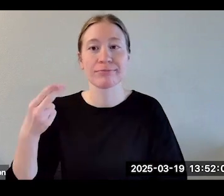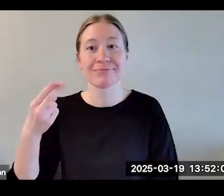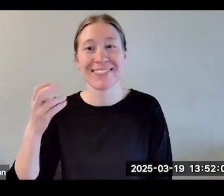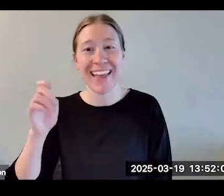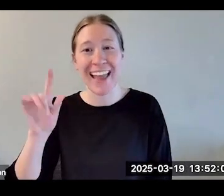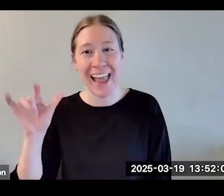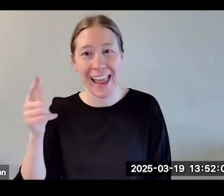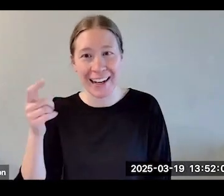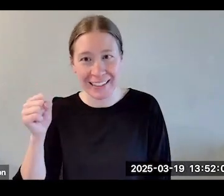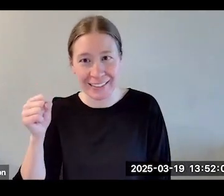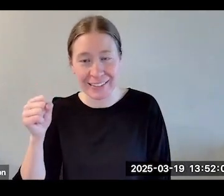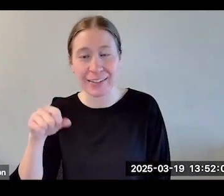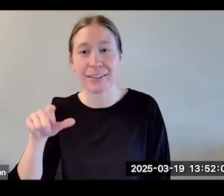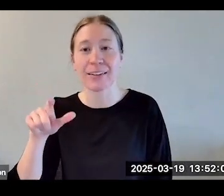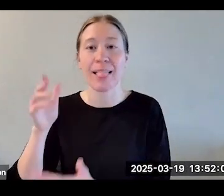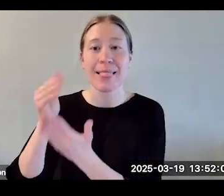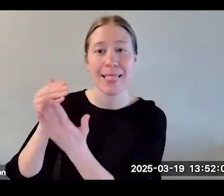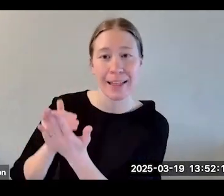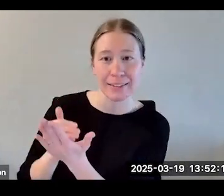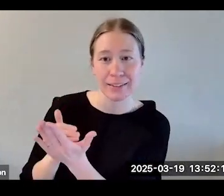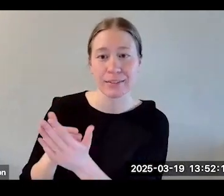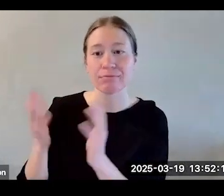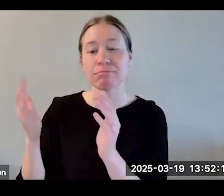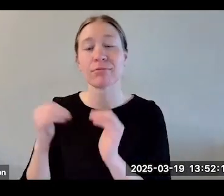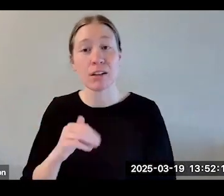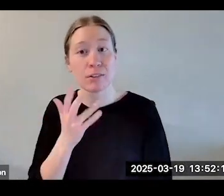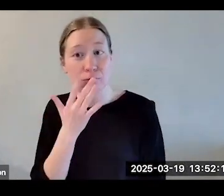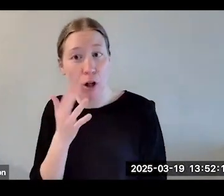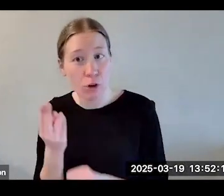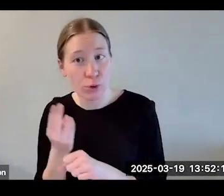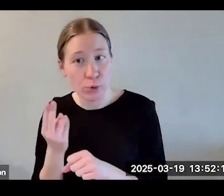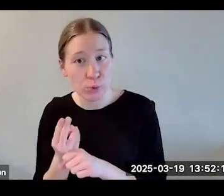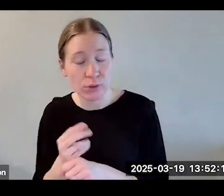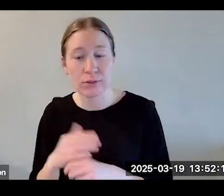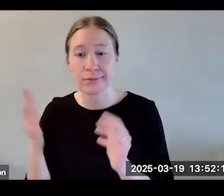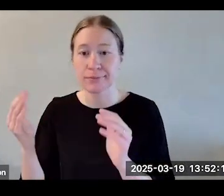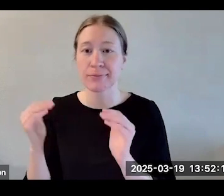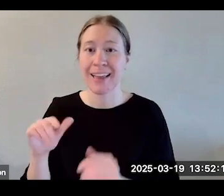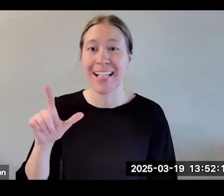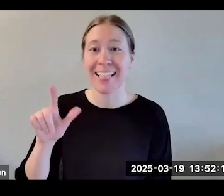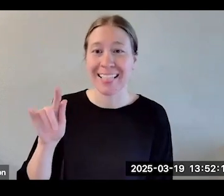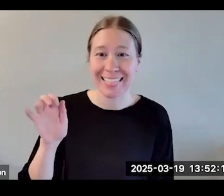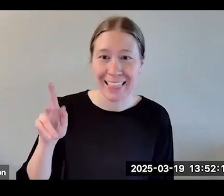You should think about colors that you're using, link text, different choices that you make